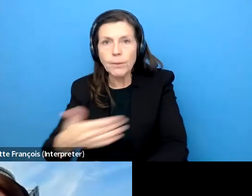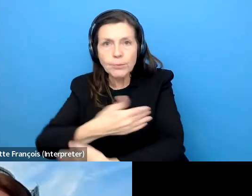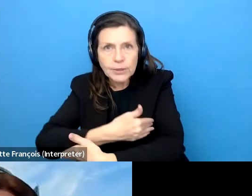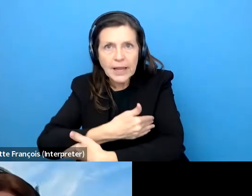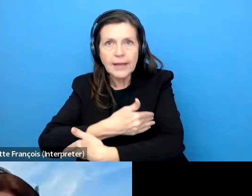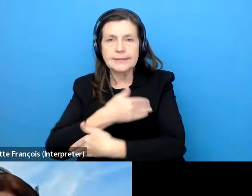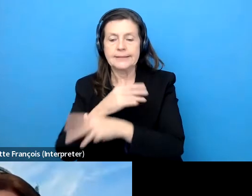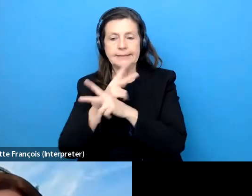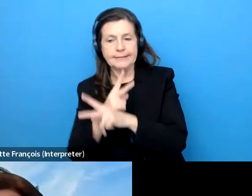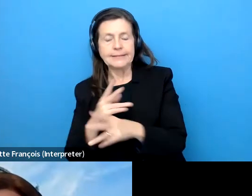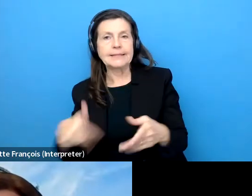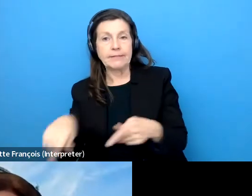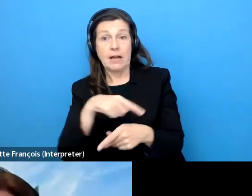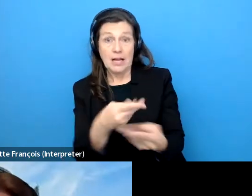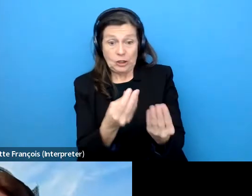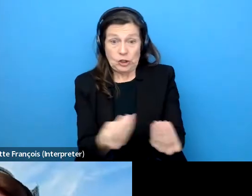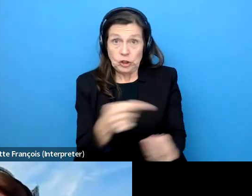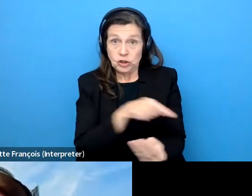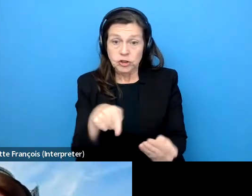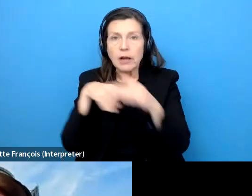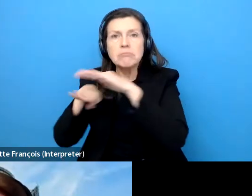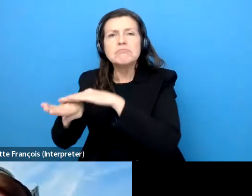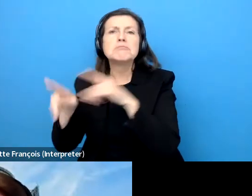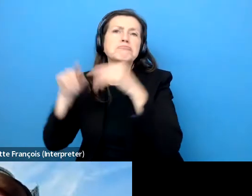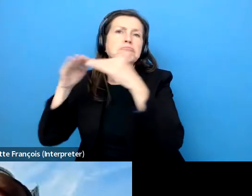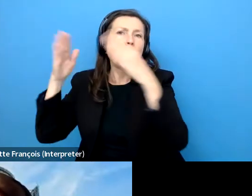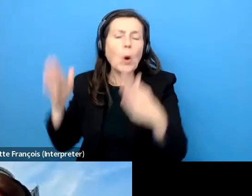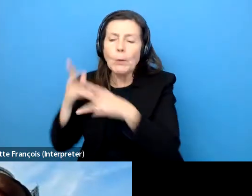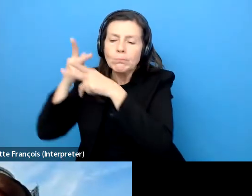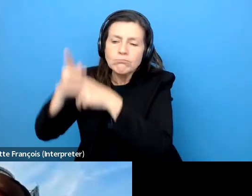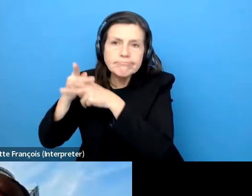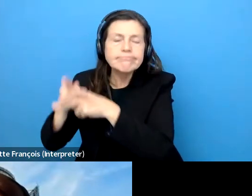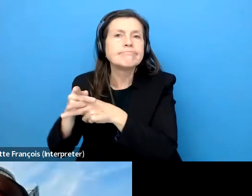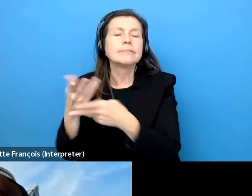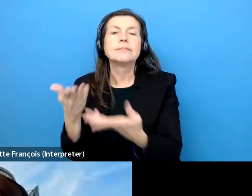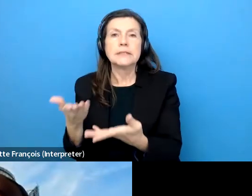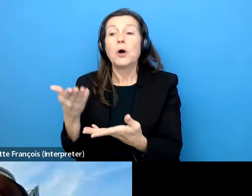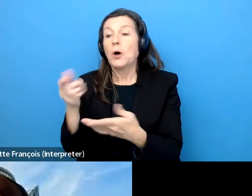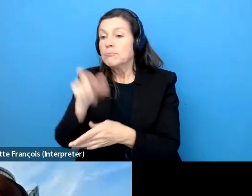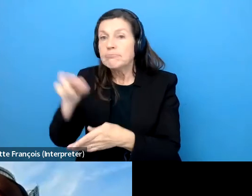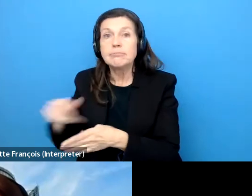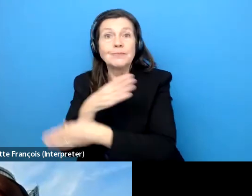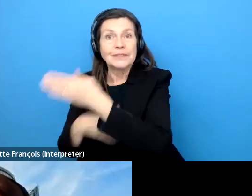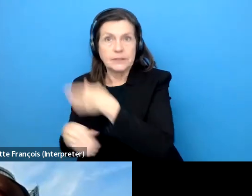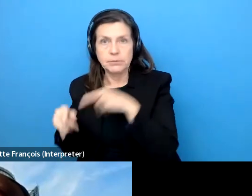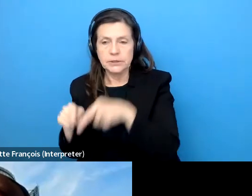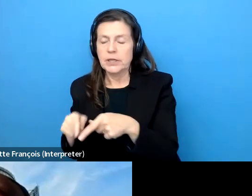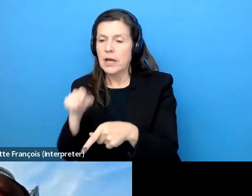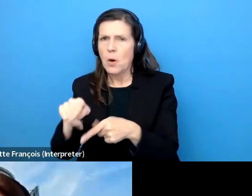these children or persons with disabilities will remain at increased risk of trafficking.